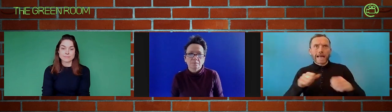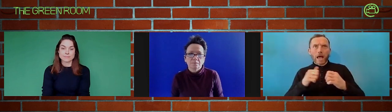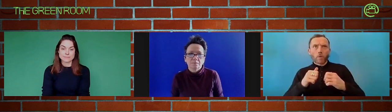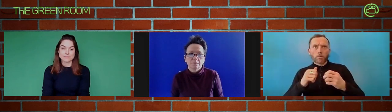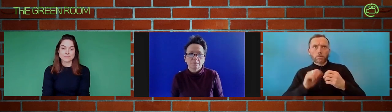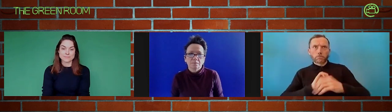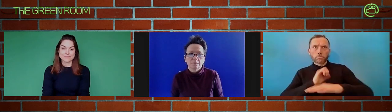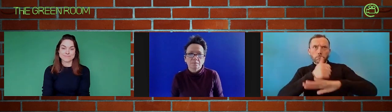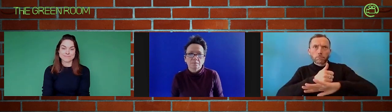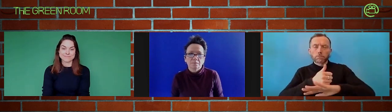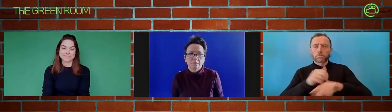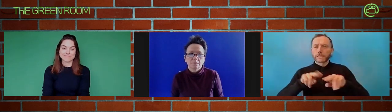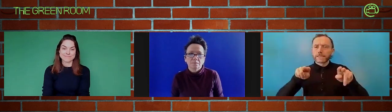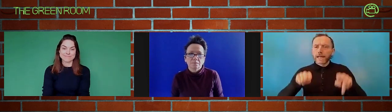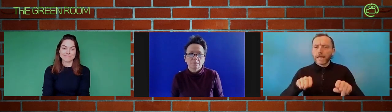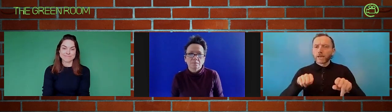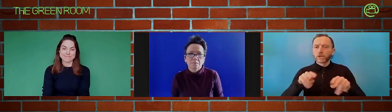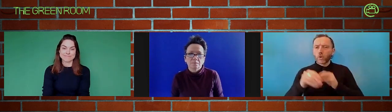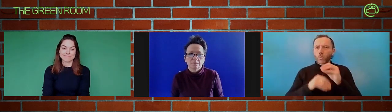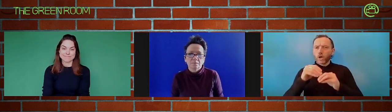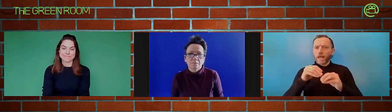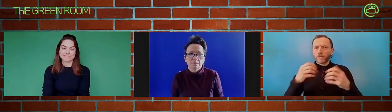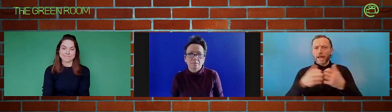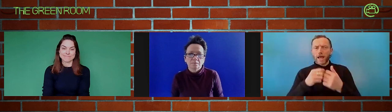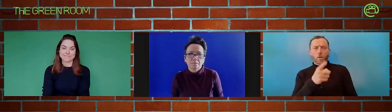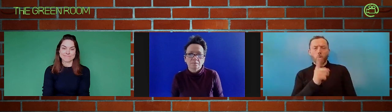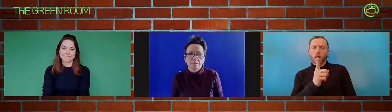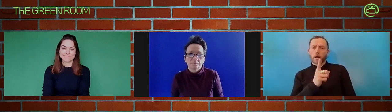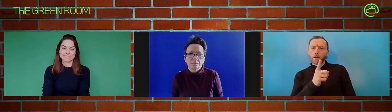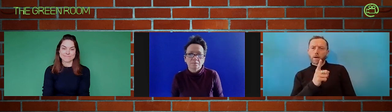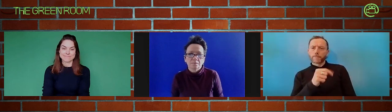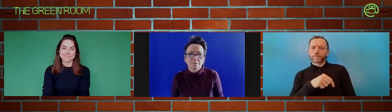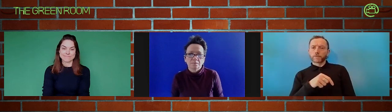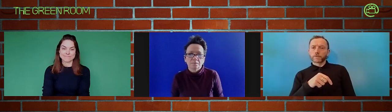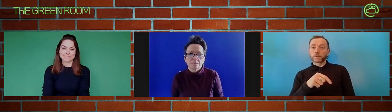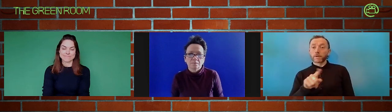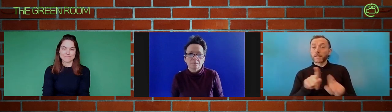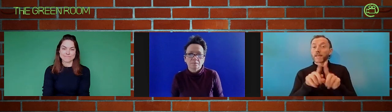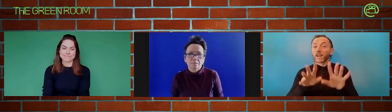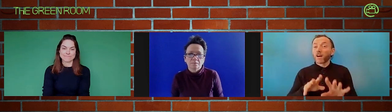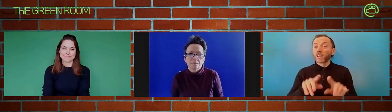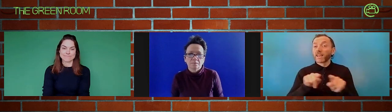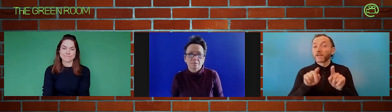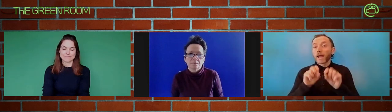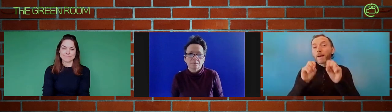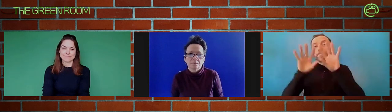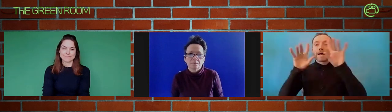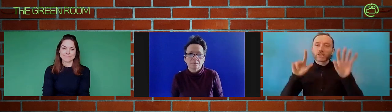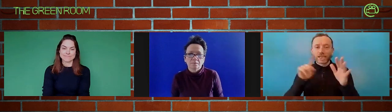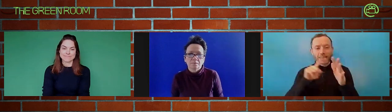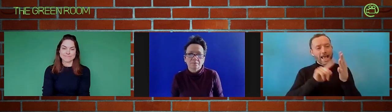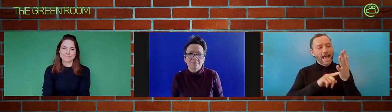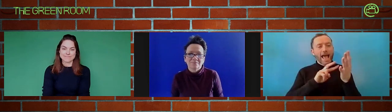work out how that happened. There aren't little elves that sort of put them there. So you know I think it's